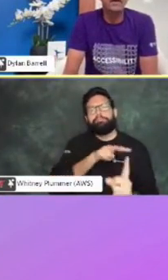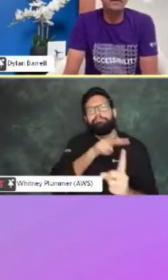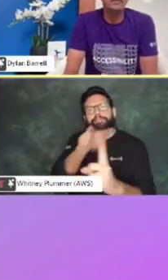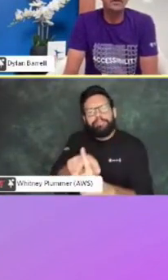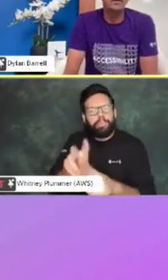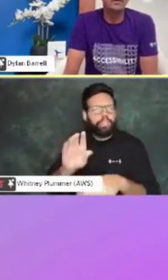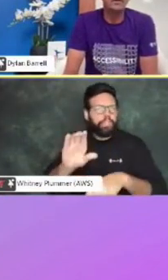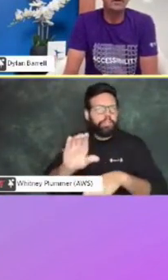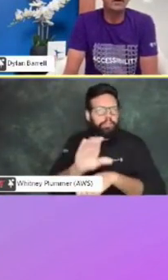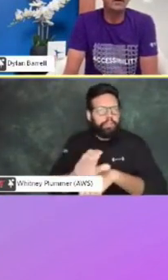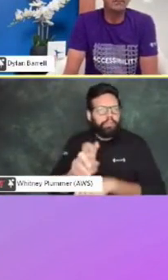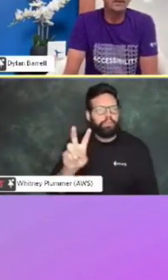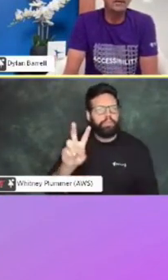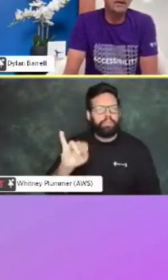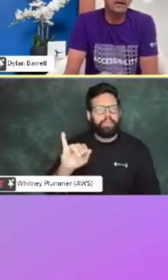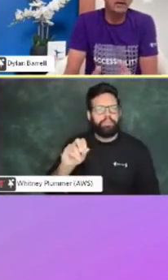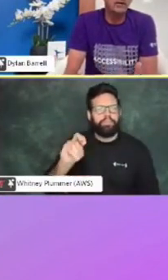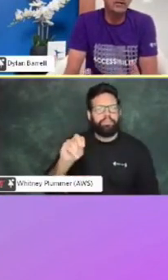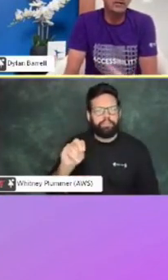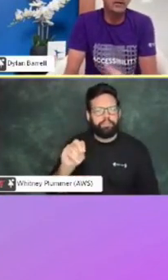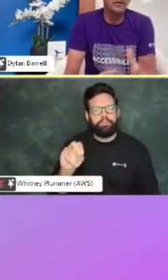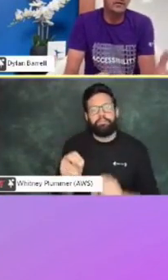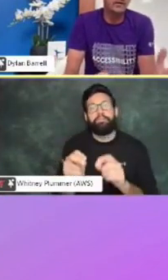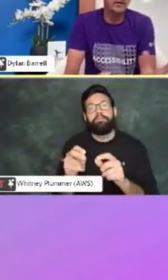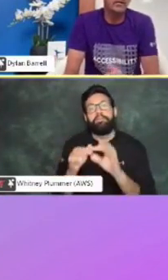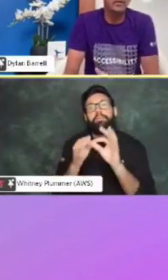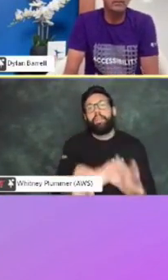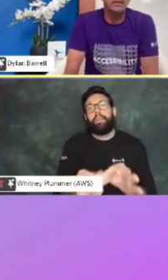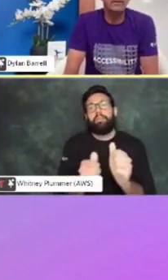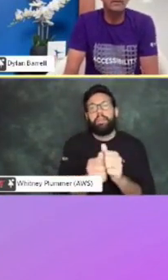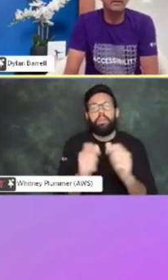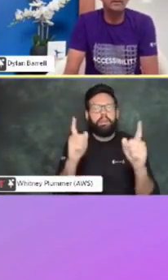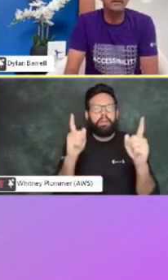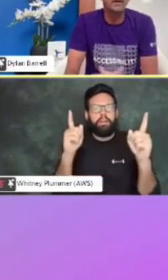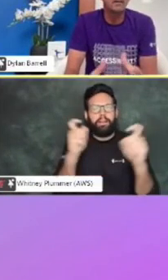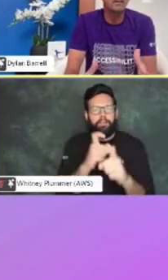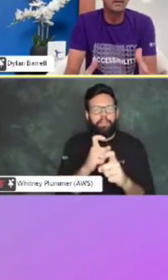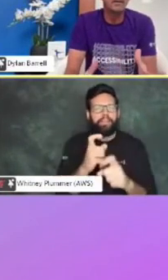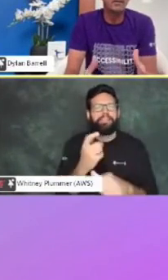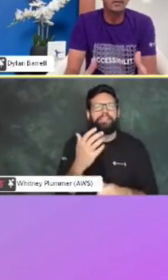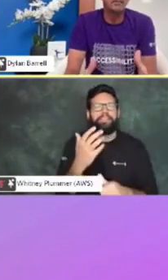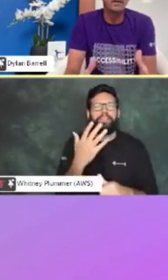is with the complex color contrast situations. I already talked about this a little bit, but this is one place